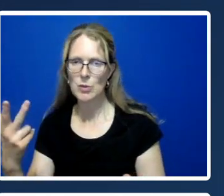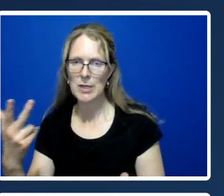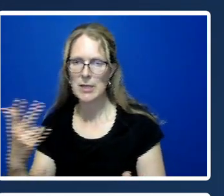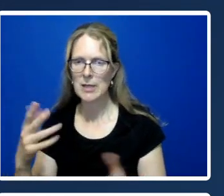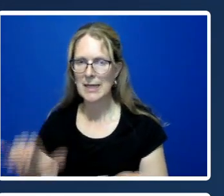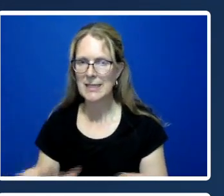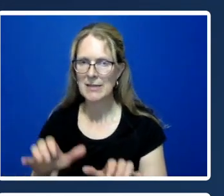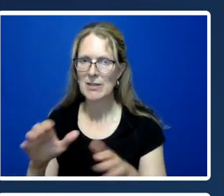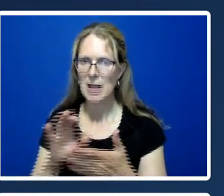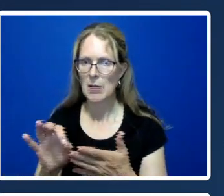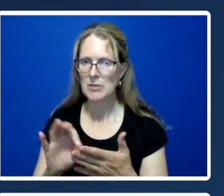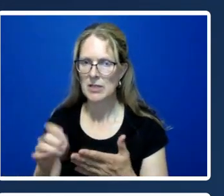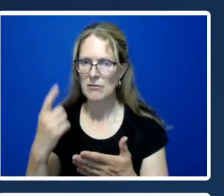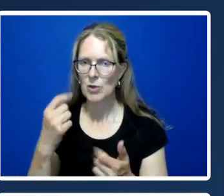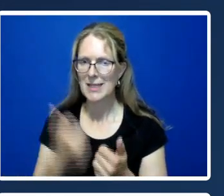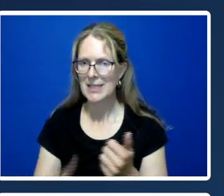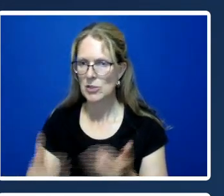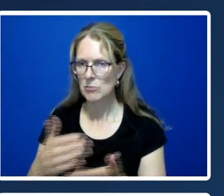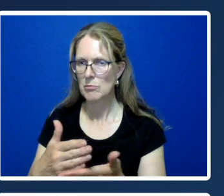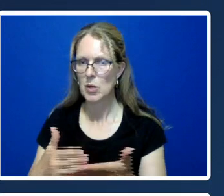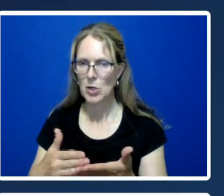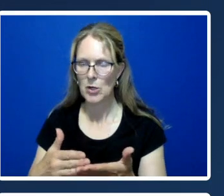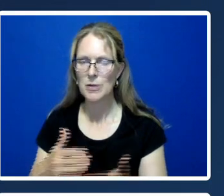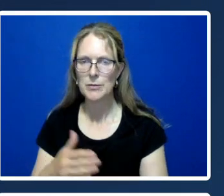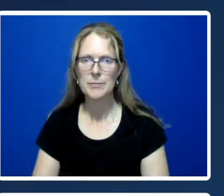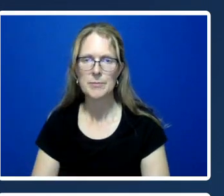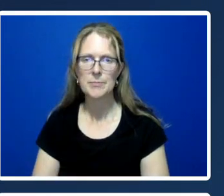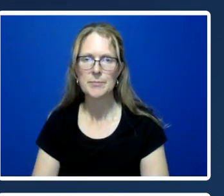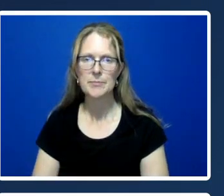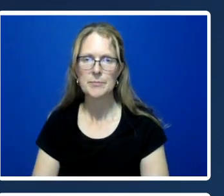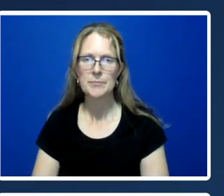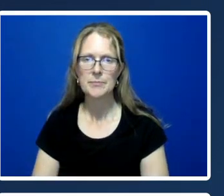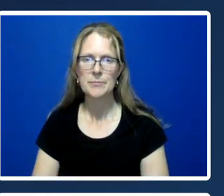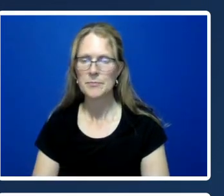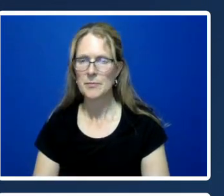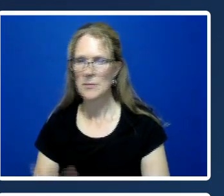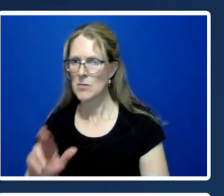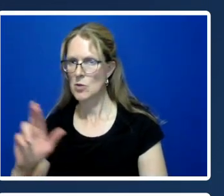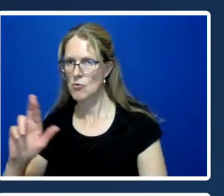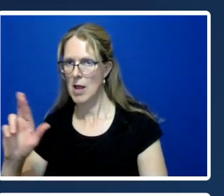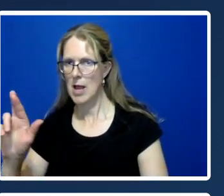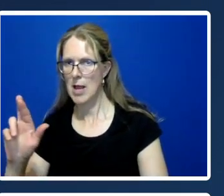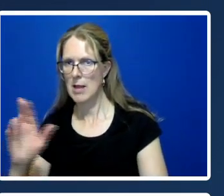to choose from. And to the right is -- are the facilitator notes. These would be more for the